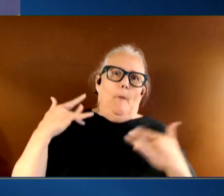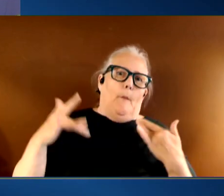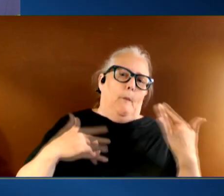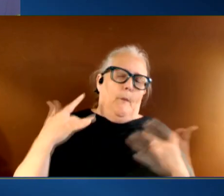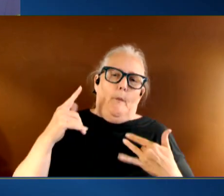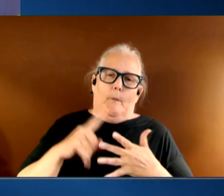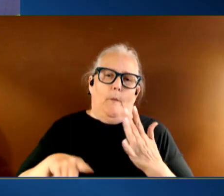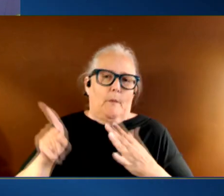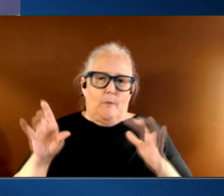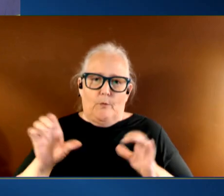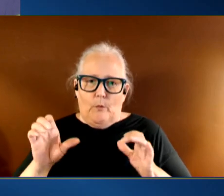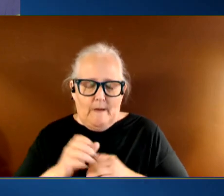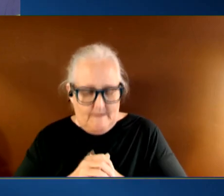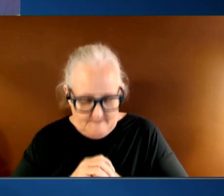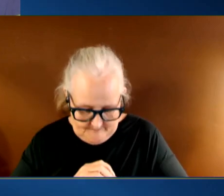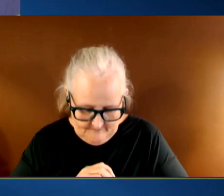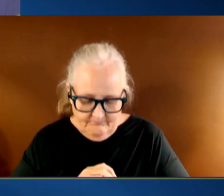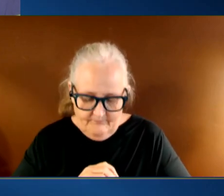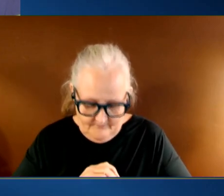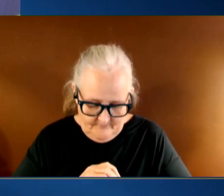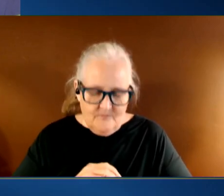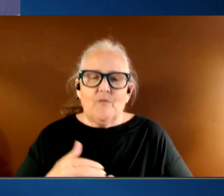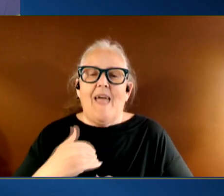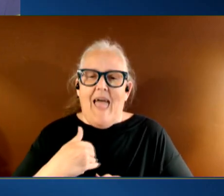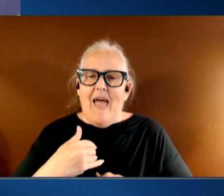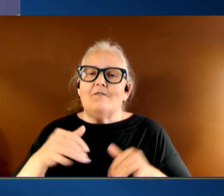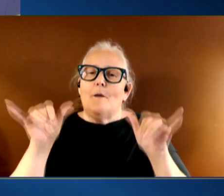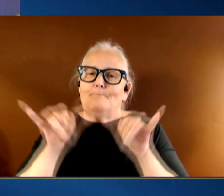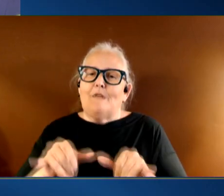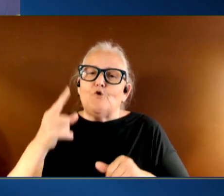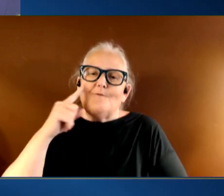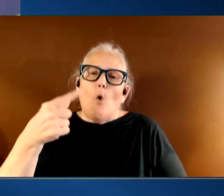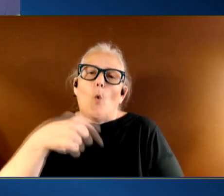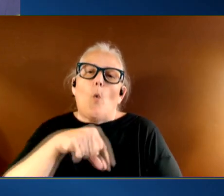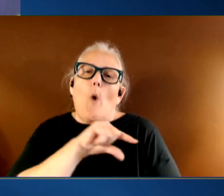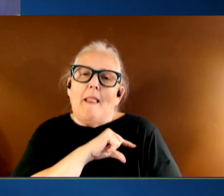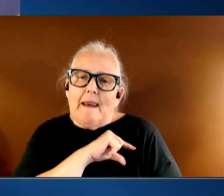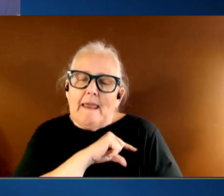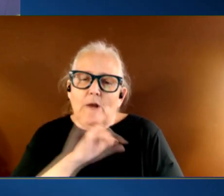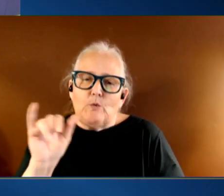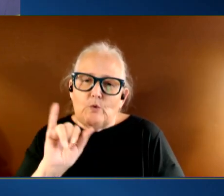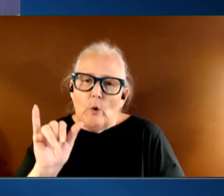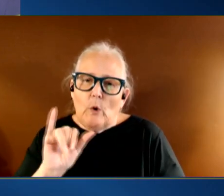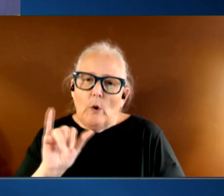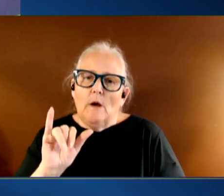is that there is a quality measure that is being developed around emergency department